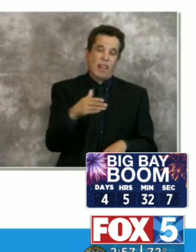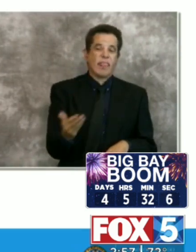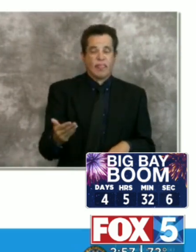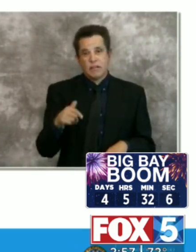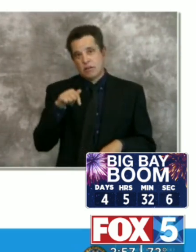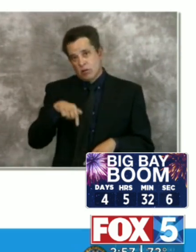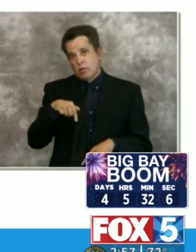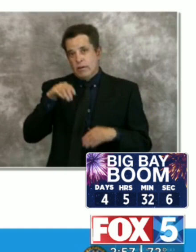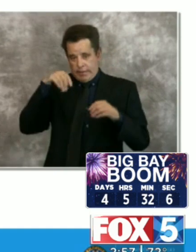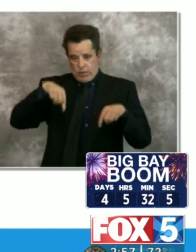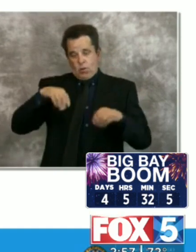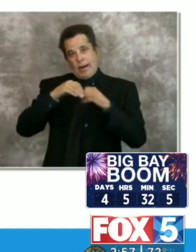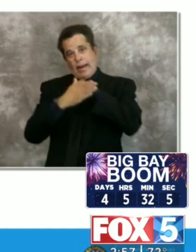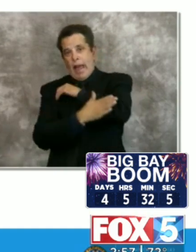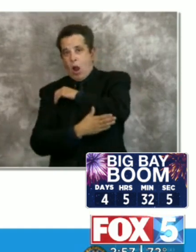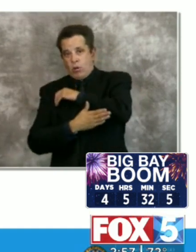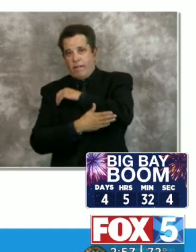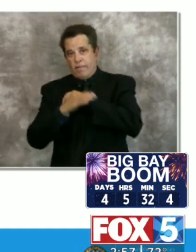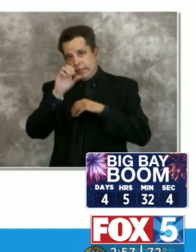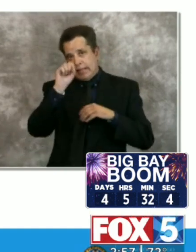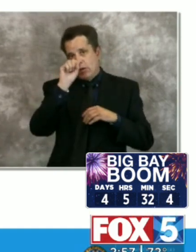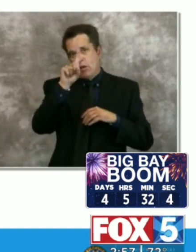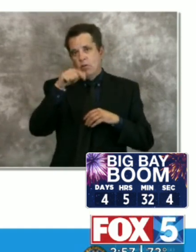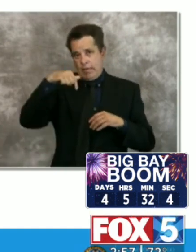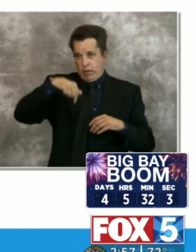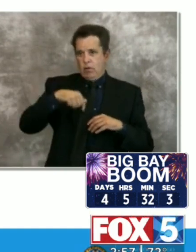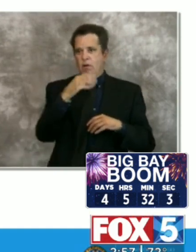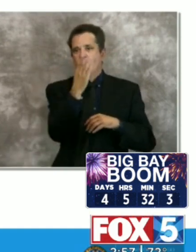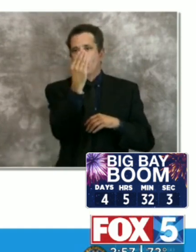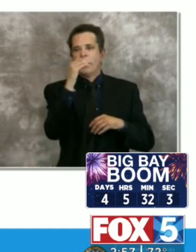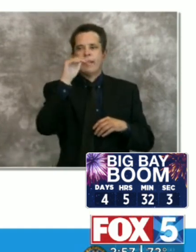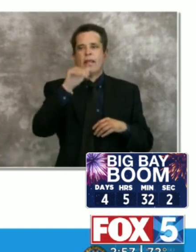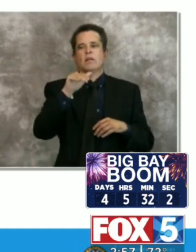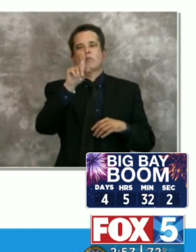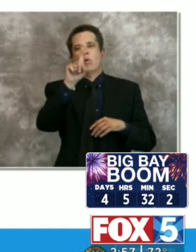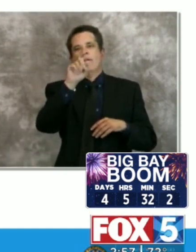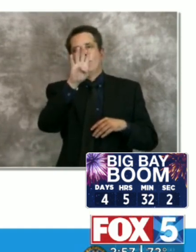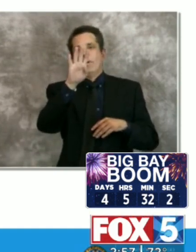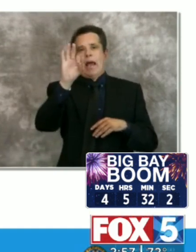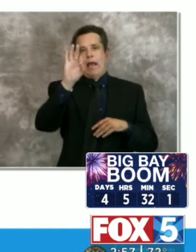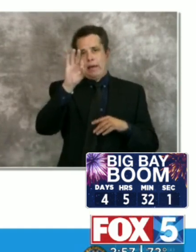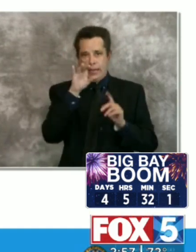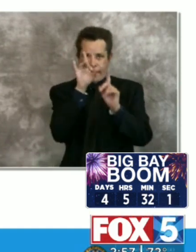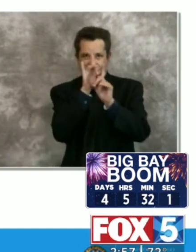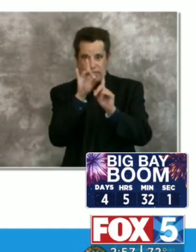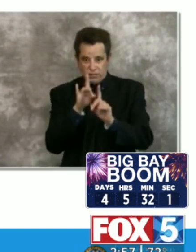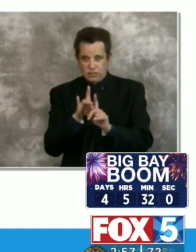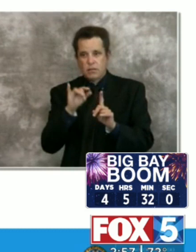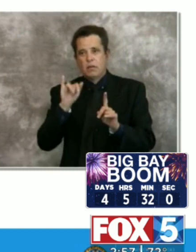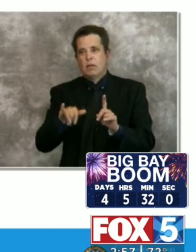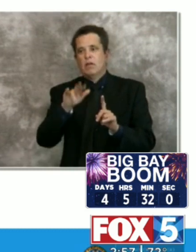IS 2% OF THE GLOBAL NUMBER AND INCLUDES A 5,988 DEATHS. TODAY